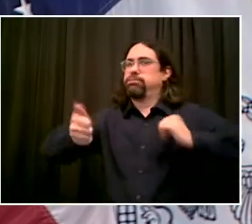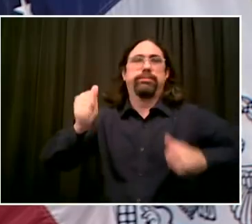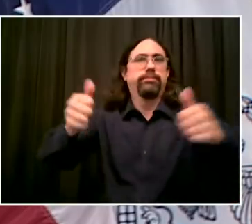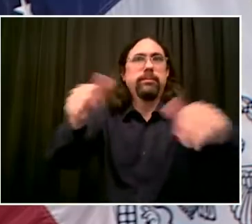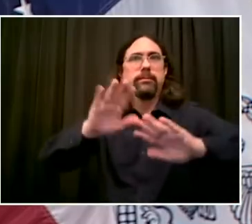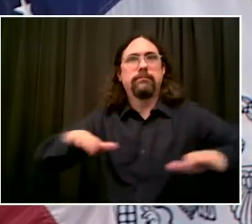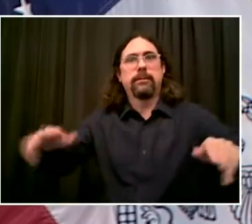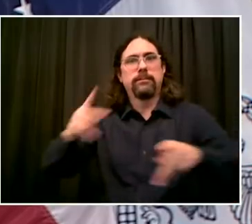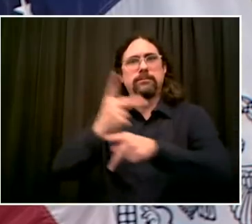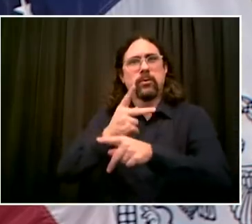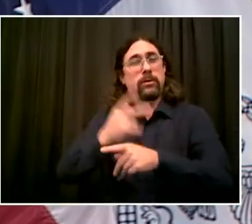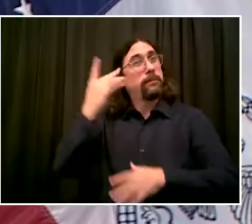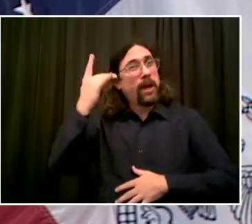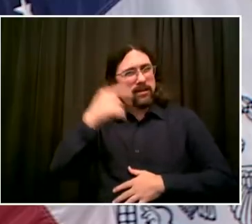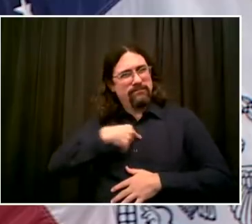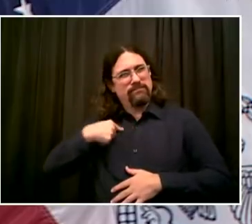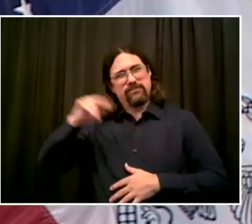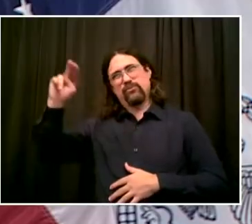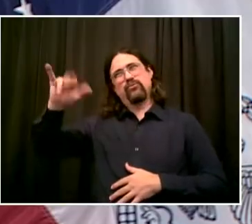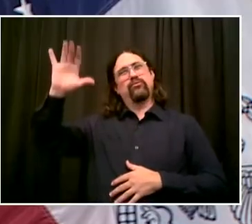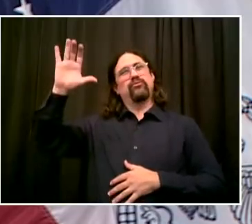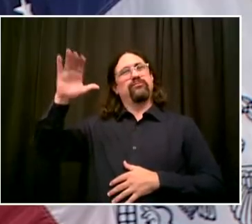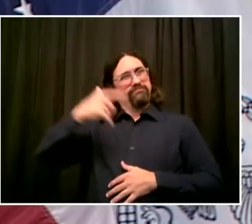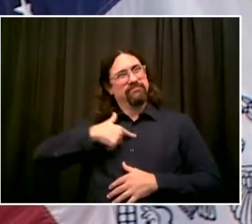CBAK TO CAPACITY. CHILDCARE WILL MAKE ALL THE DIFFERENCE IN THE WORLD.